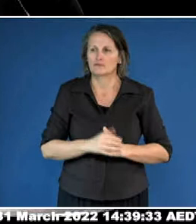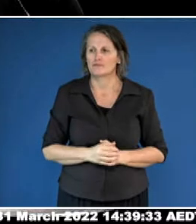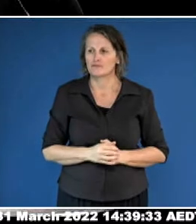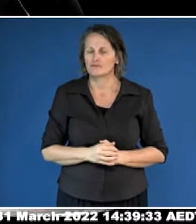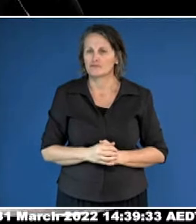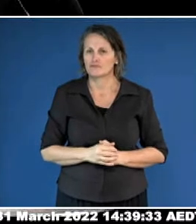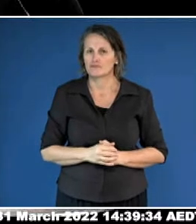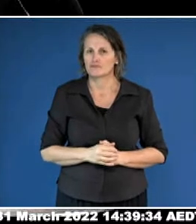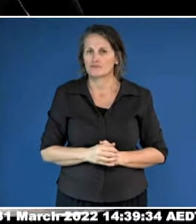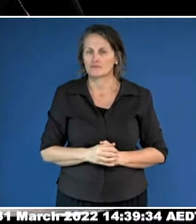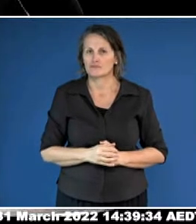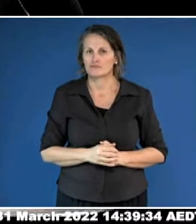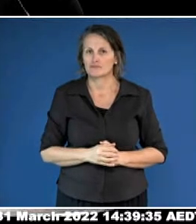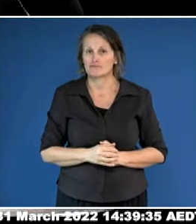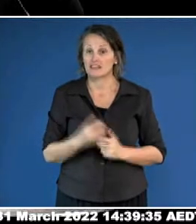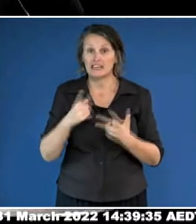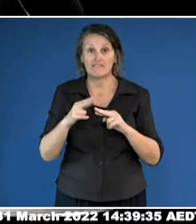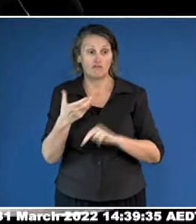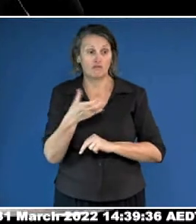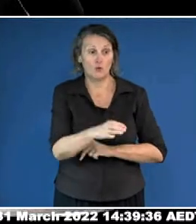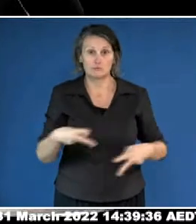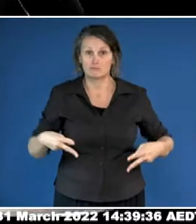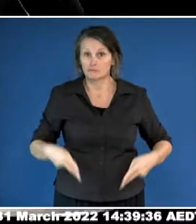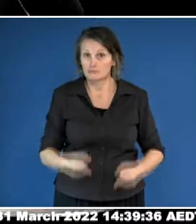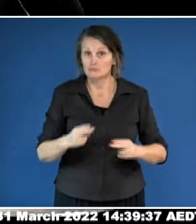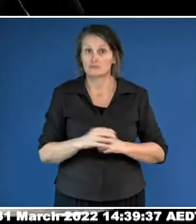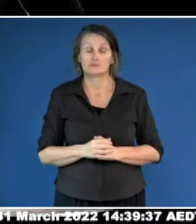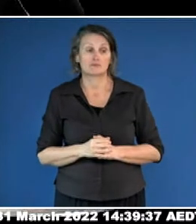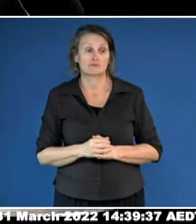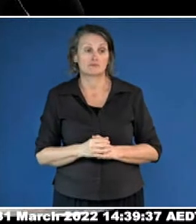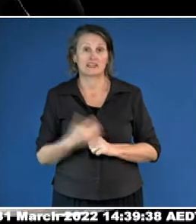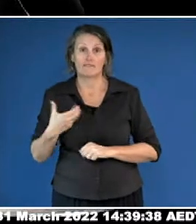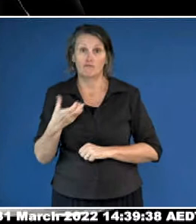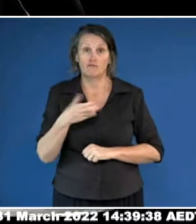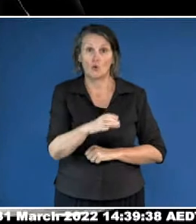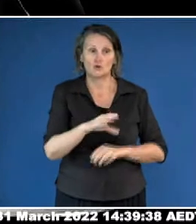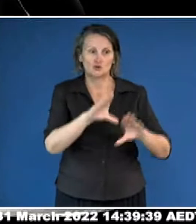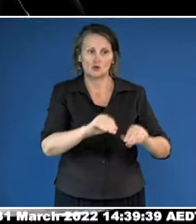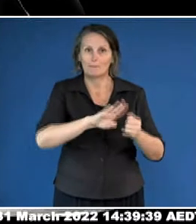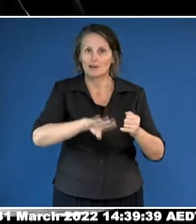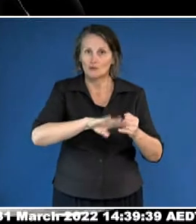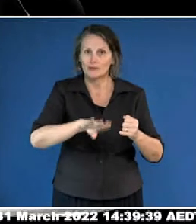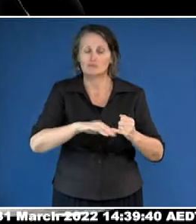coercive sterilisation, menstrual suppression, forced use of contraception and